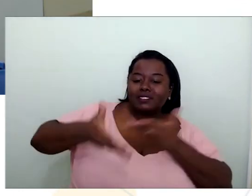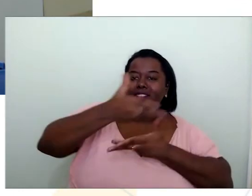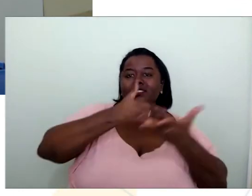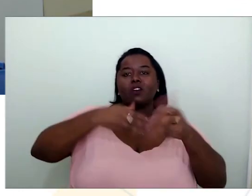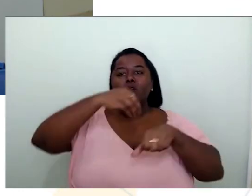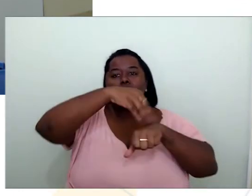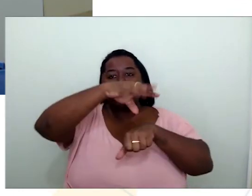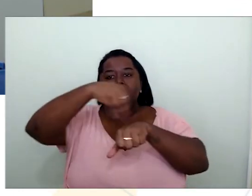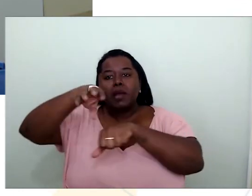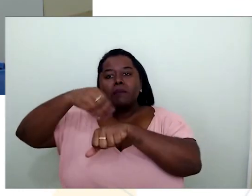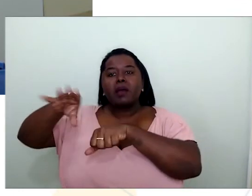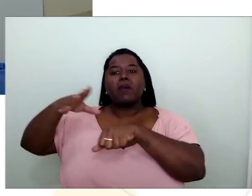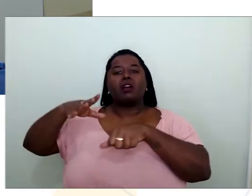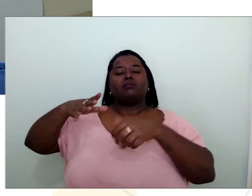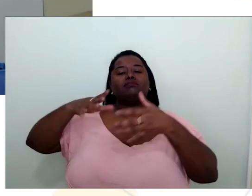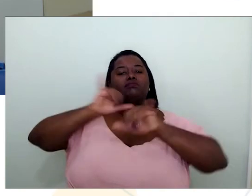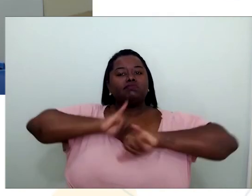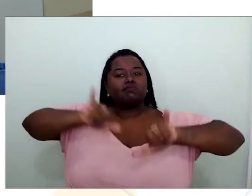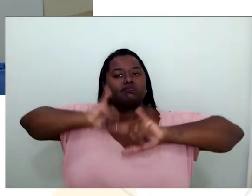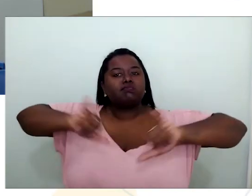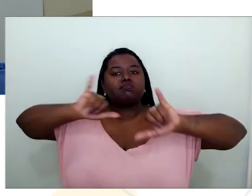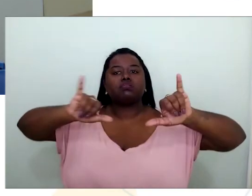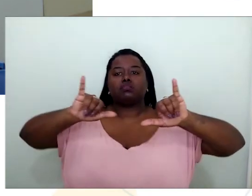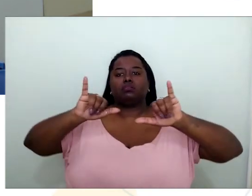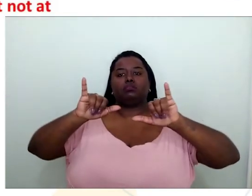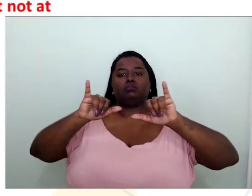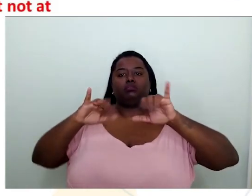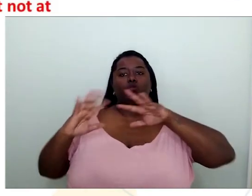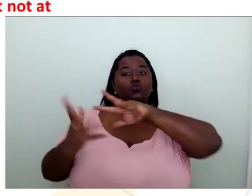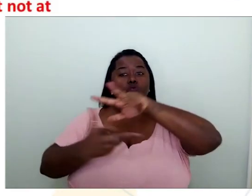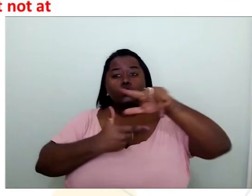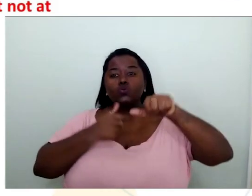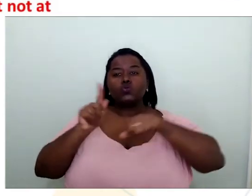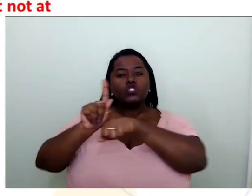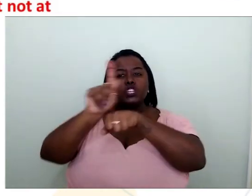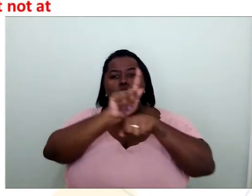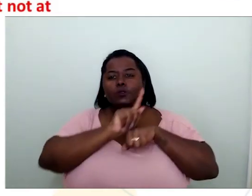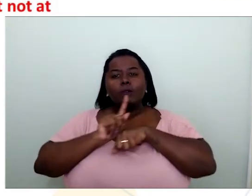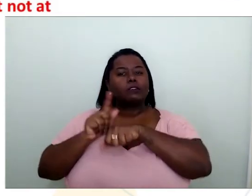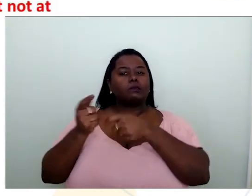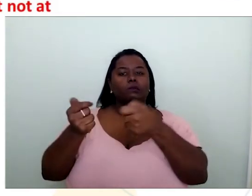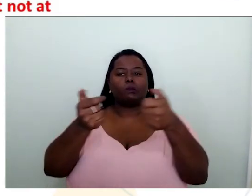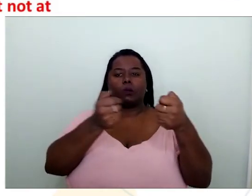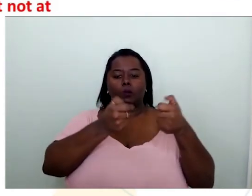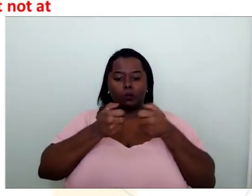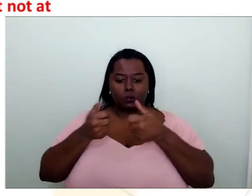management in universities throughout the world and a failure to rethink and